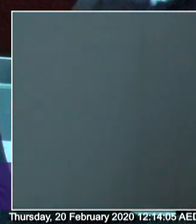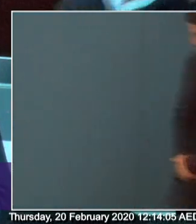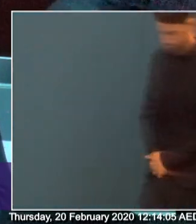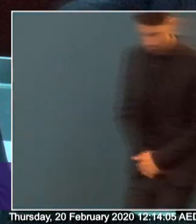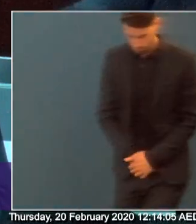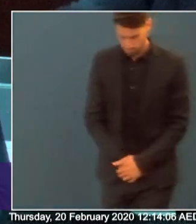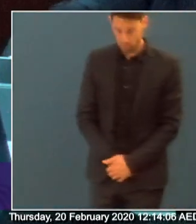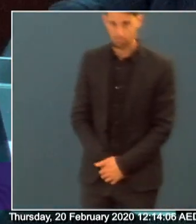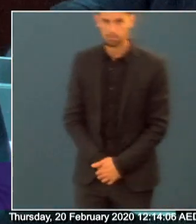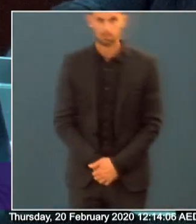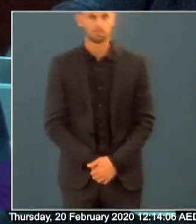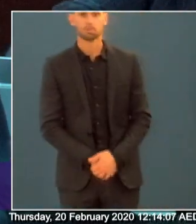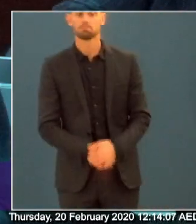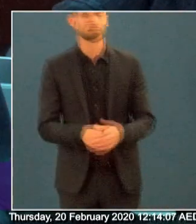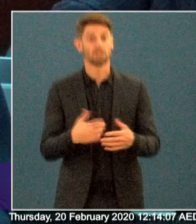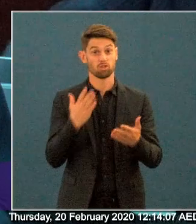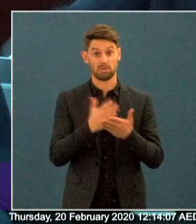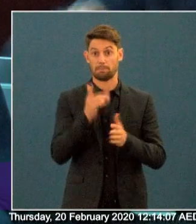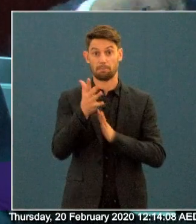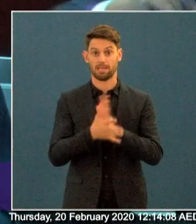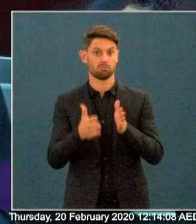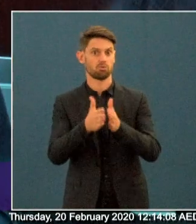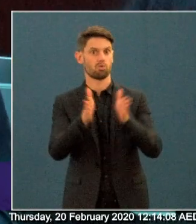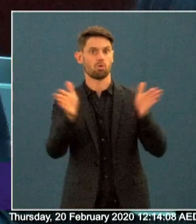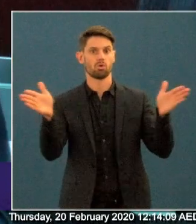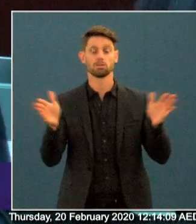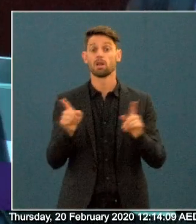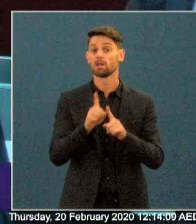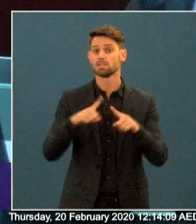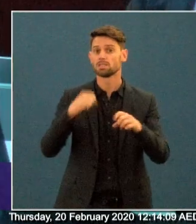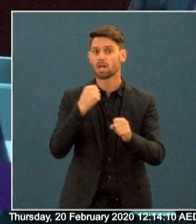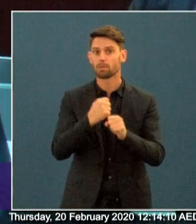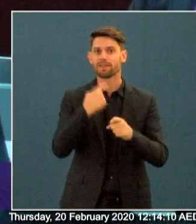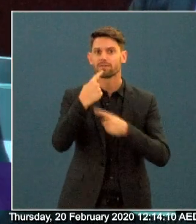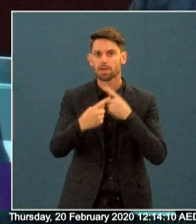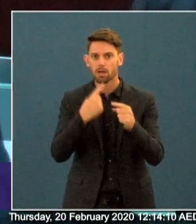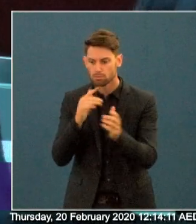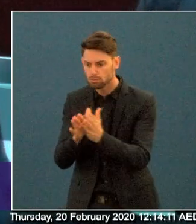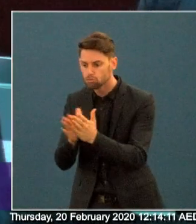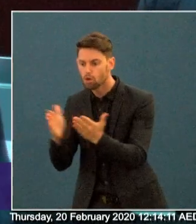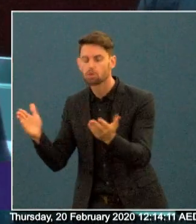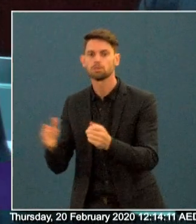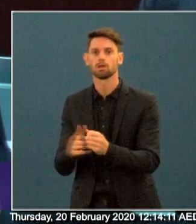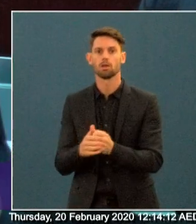down from even something as simple as a particular written brochure, to the one-on-one interaction